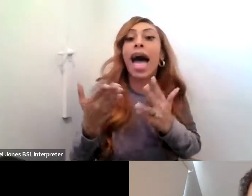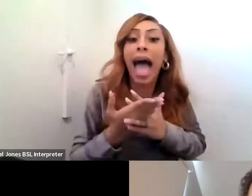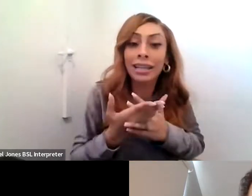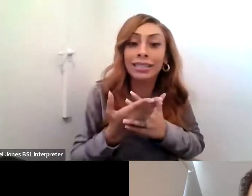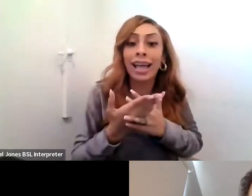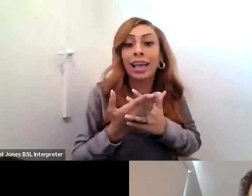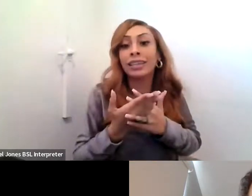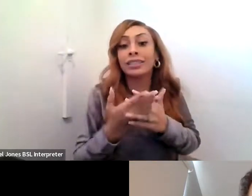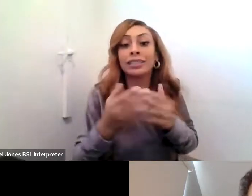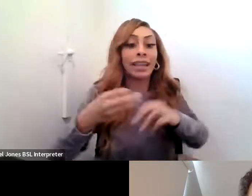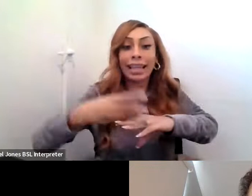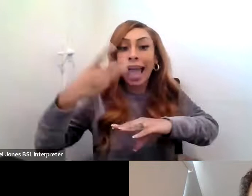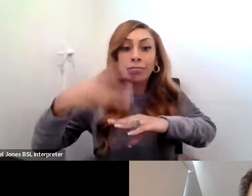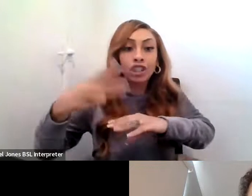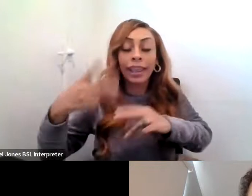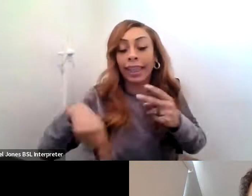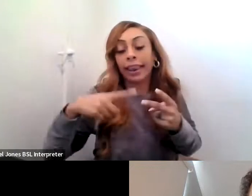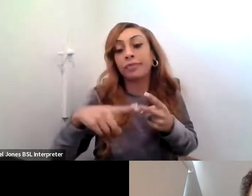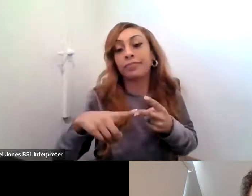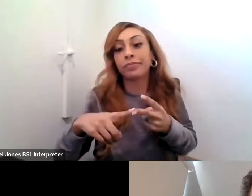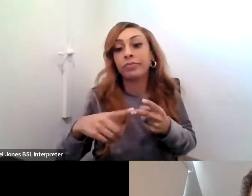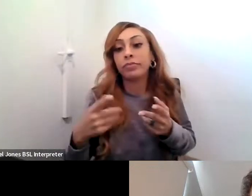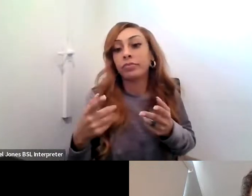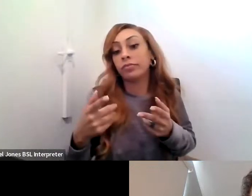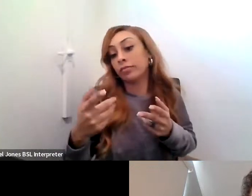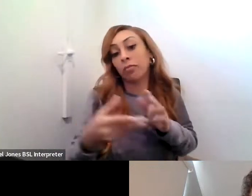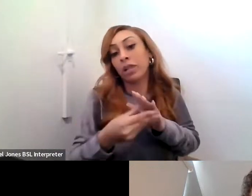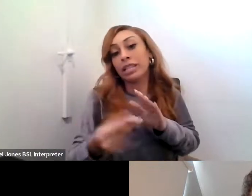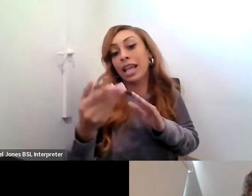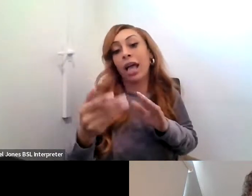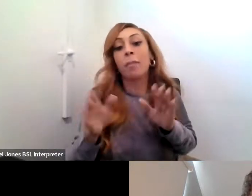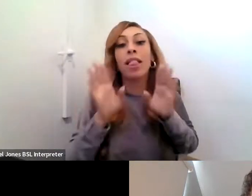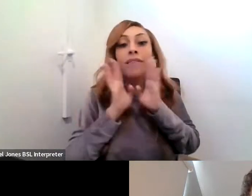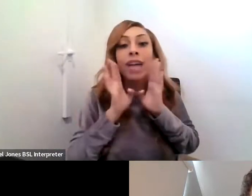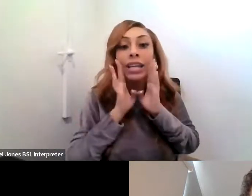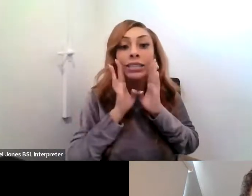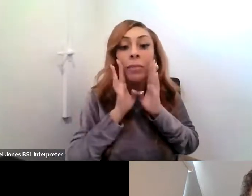such as captioning, so for example, on Facebook, it has been reported